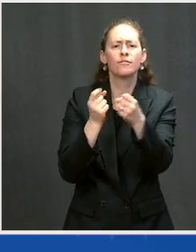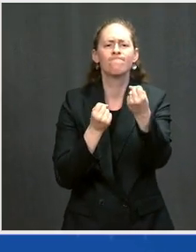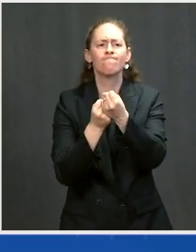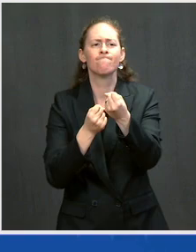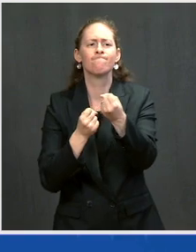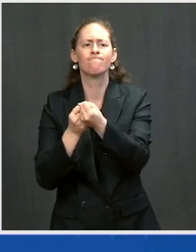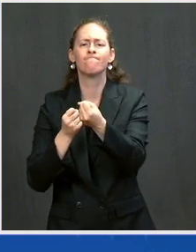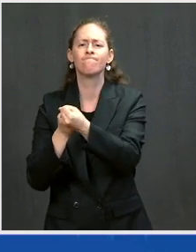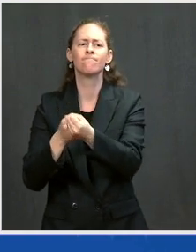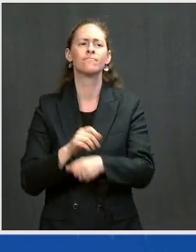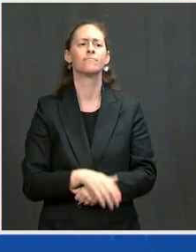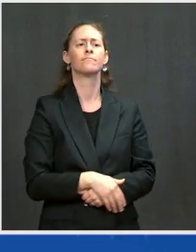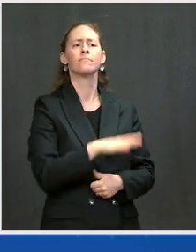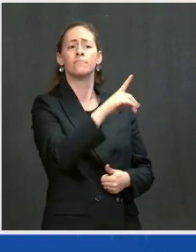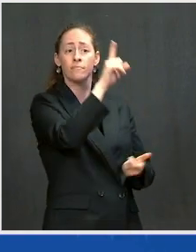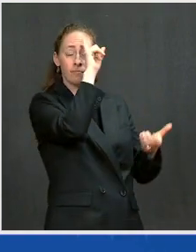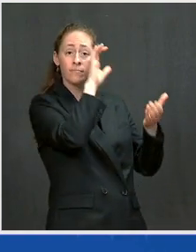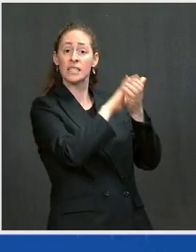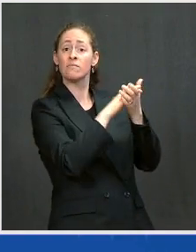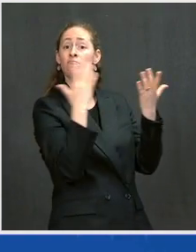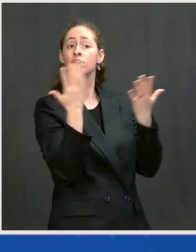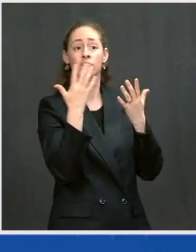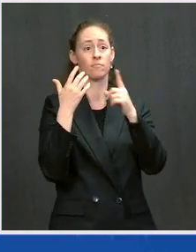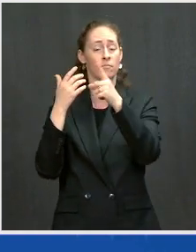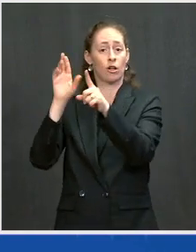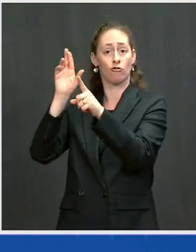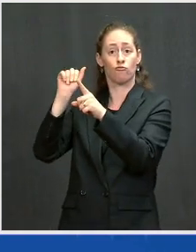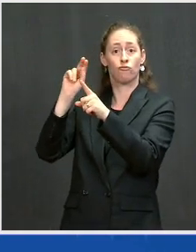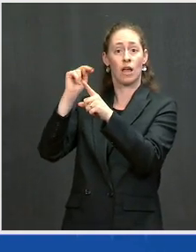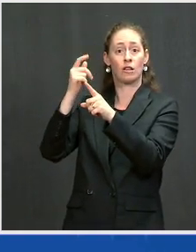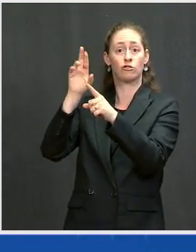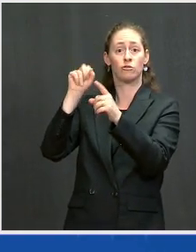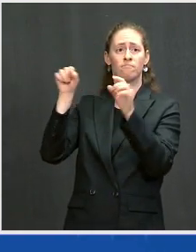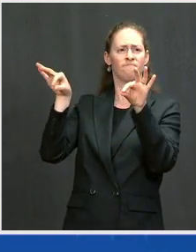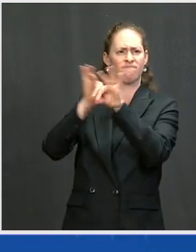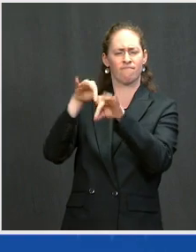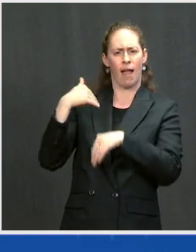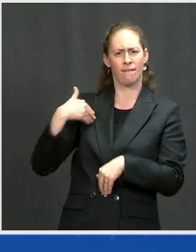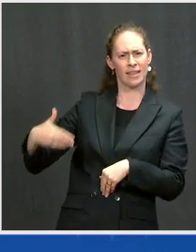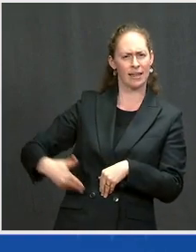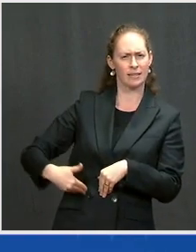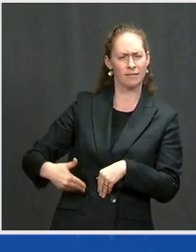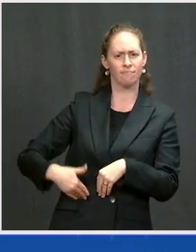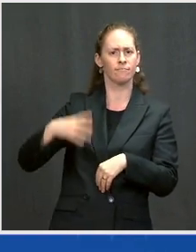and the brains that the standard he applied when he picked his first ranger unit in Korea